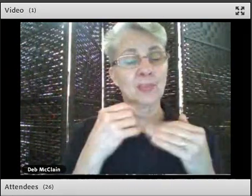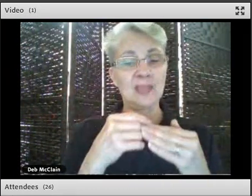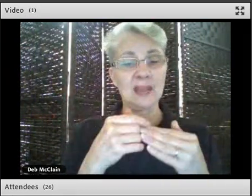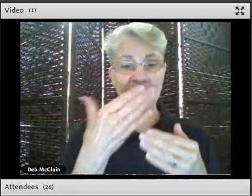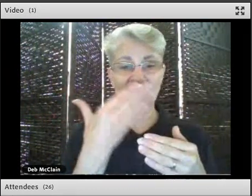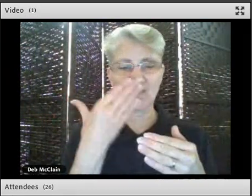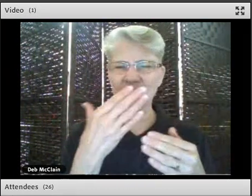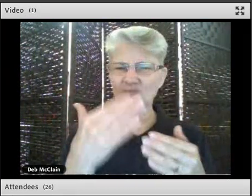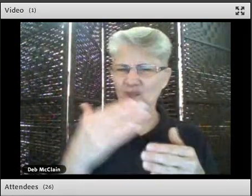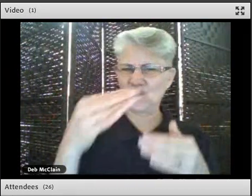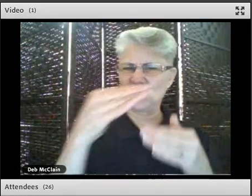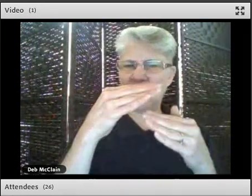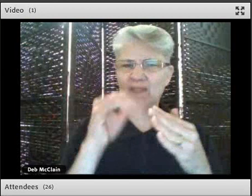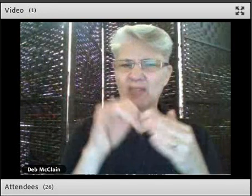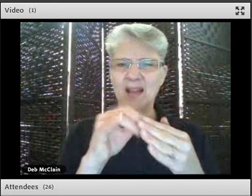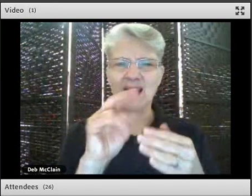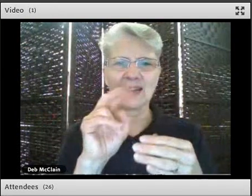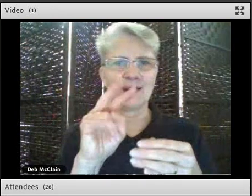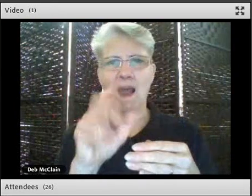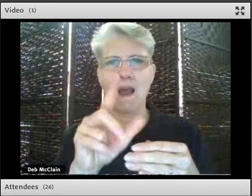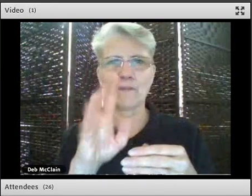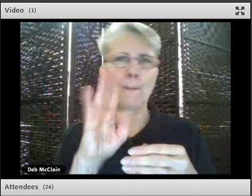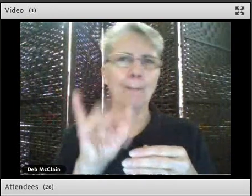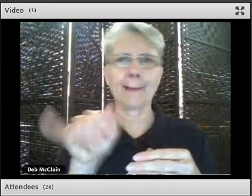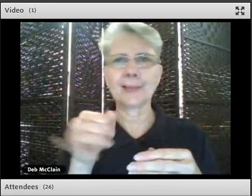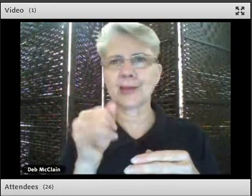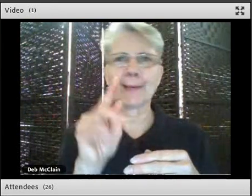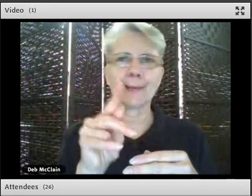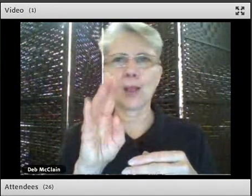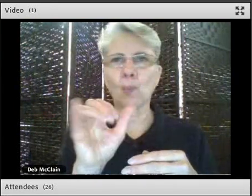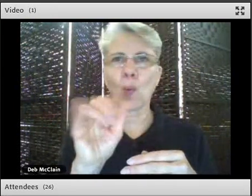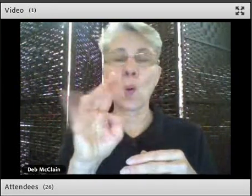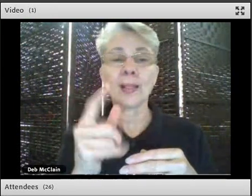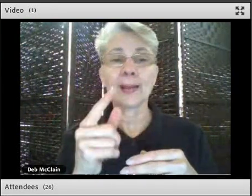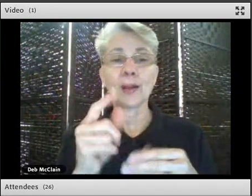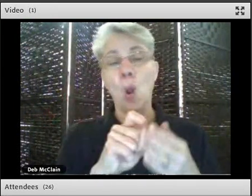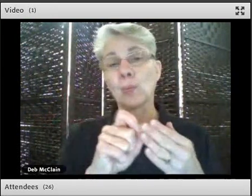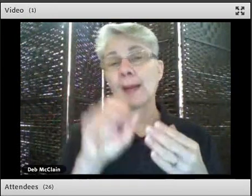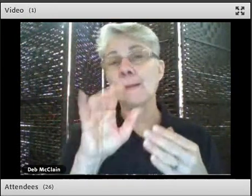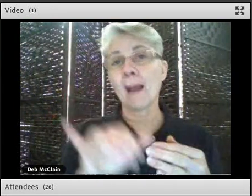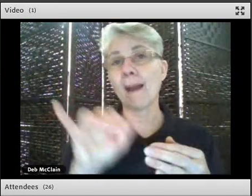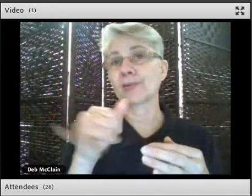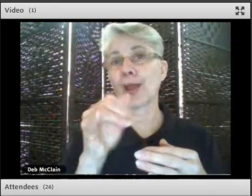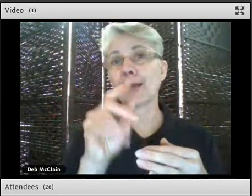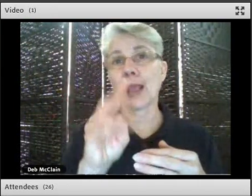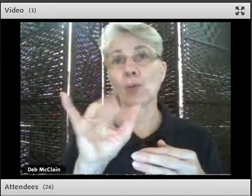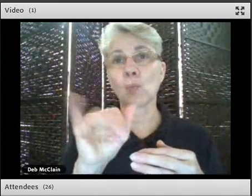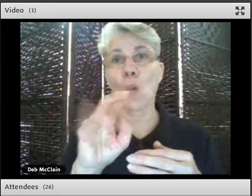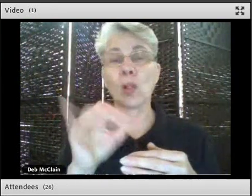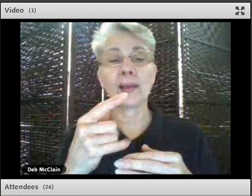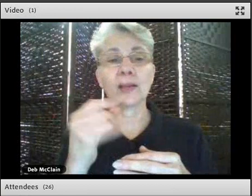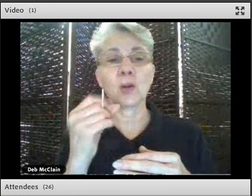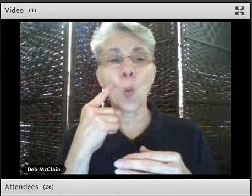"written by J.K. Rowling," or just "by J.K. Rowling," all of those words will be transcribed.